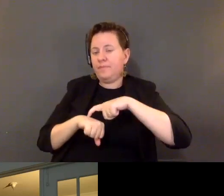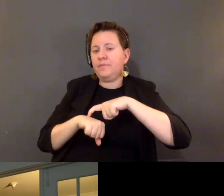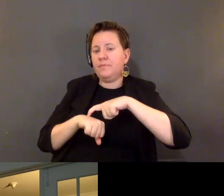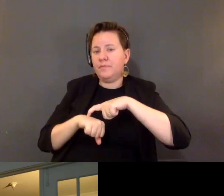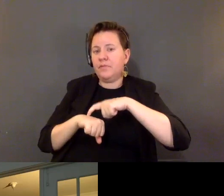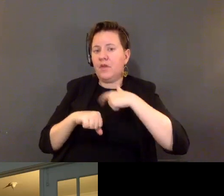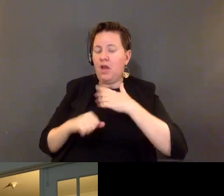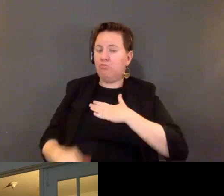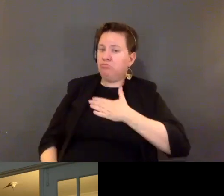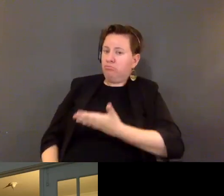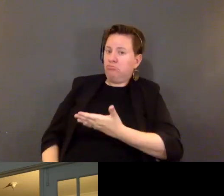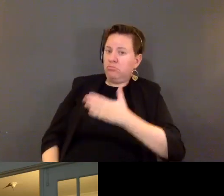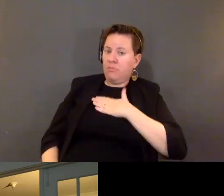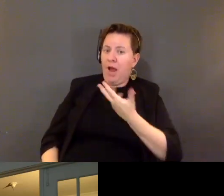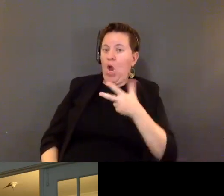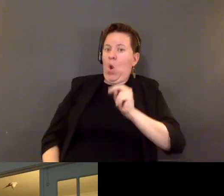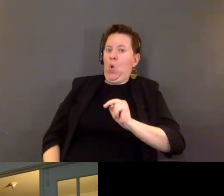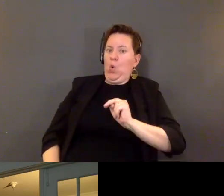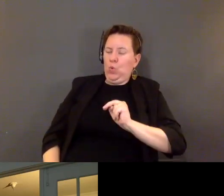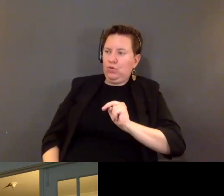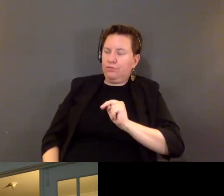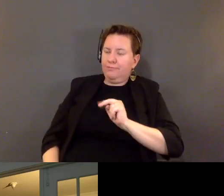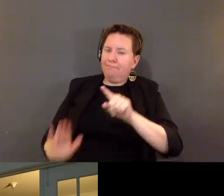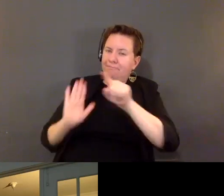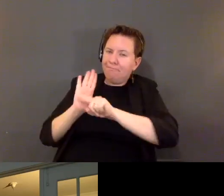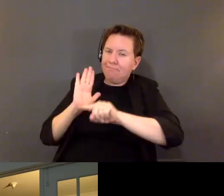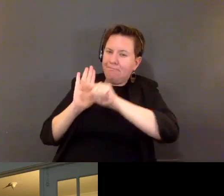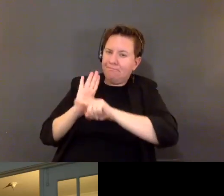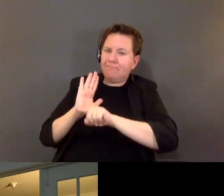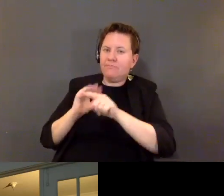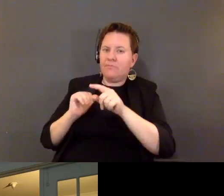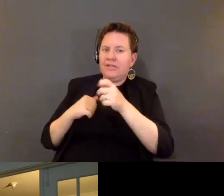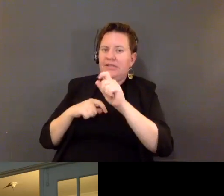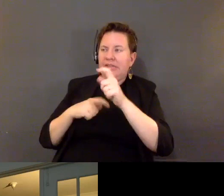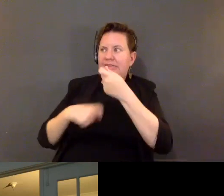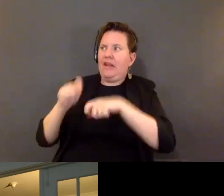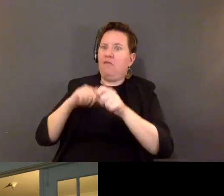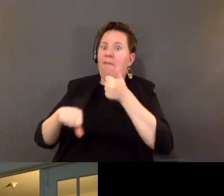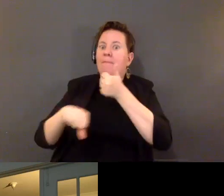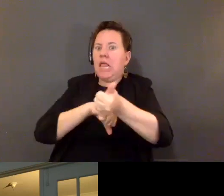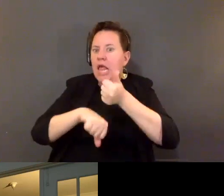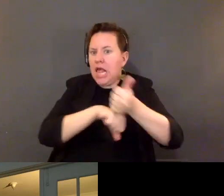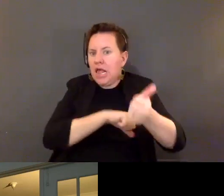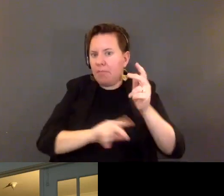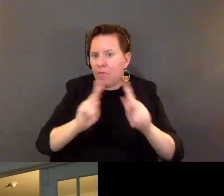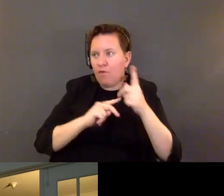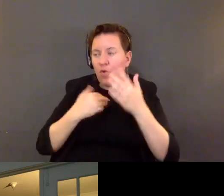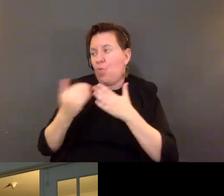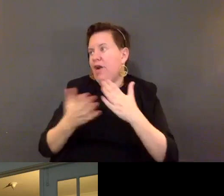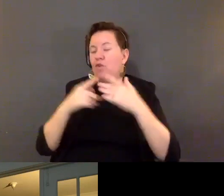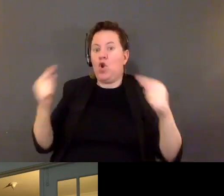to my own malfeasances rather than blame people for whatever hurt happened at the time because